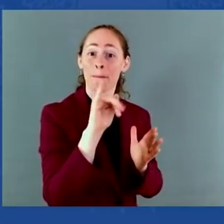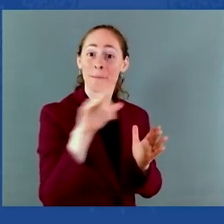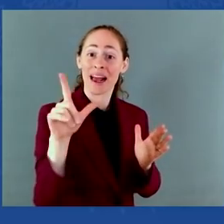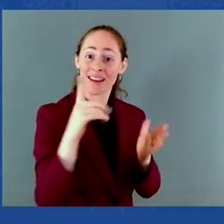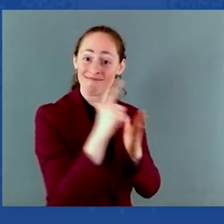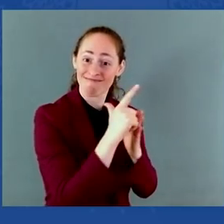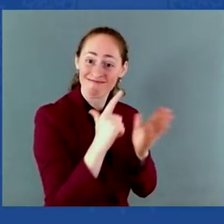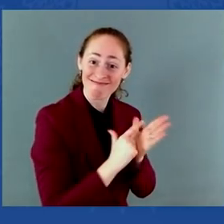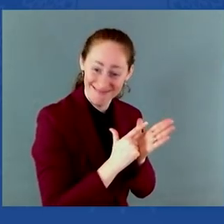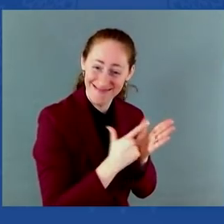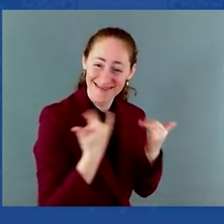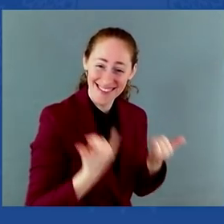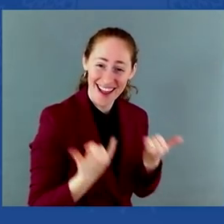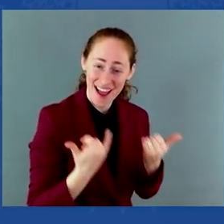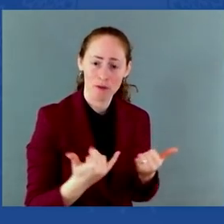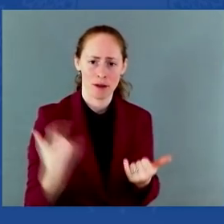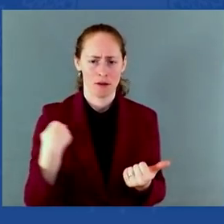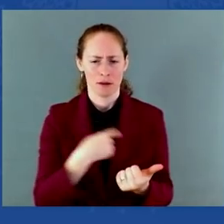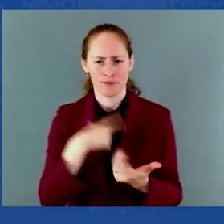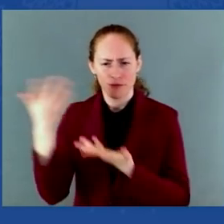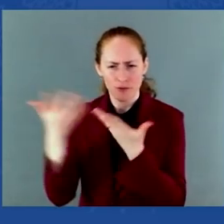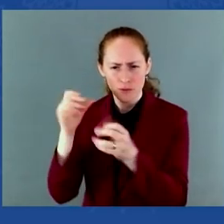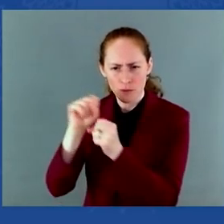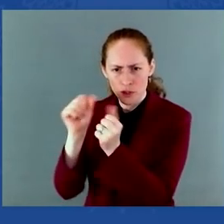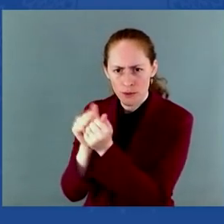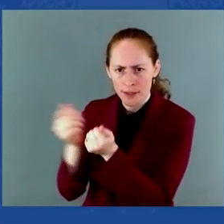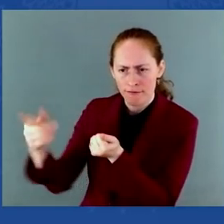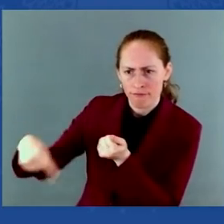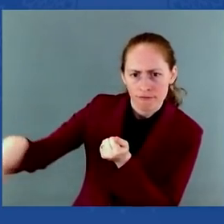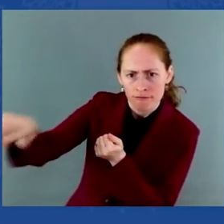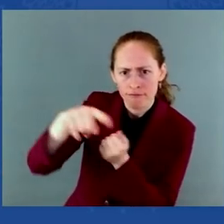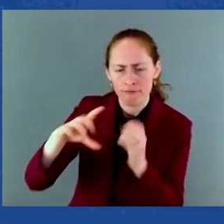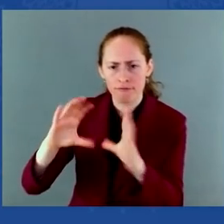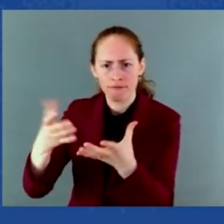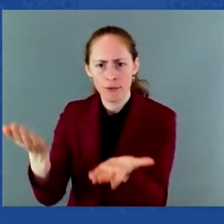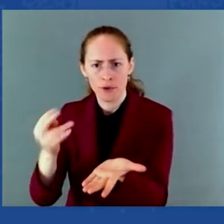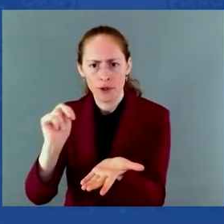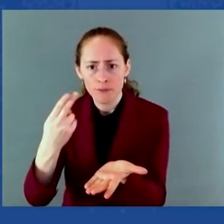Governor Chris Sununu, and the legislature to make sure we put these dollars to good use.